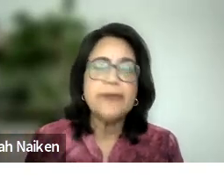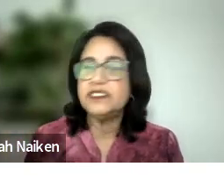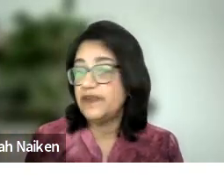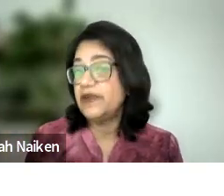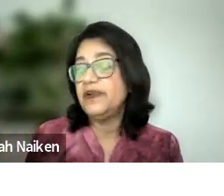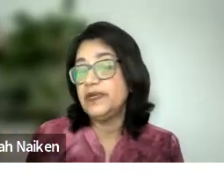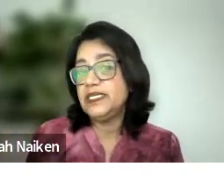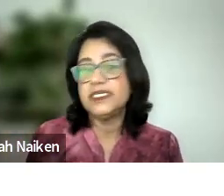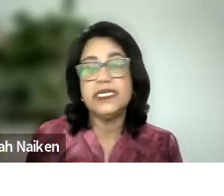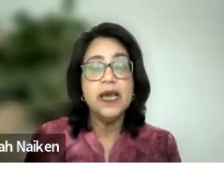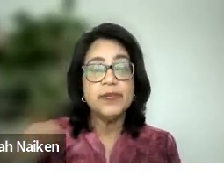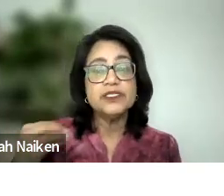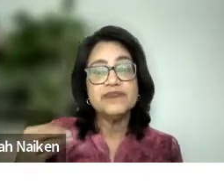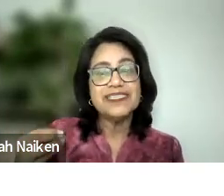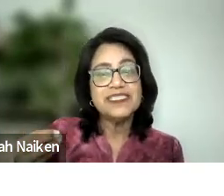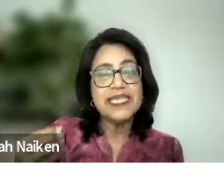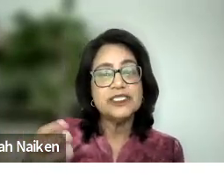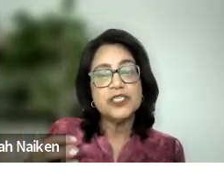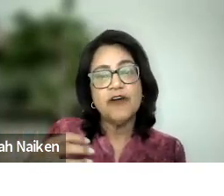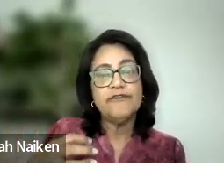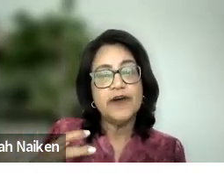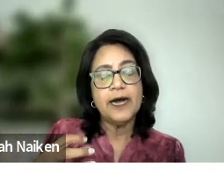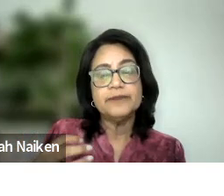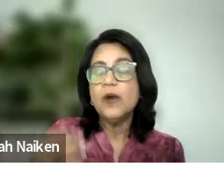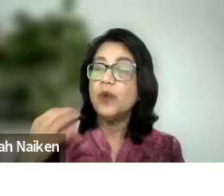So, in terms of wanting to reach out to independent living centers for support or help, whatever that might look like with the family, that's not going to happen organically.